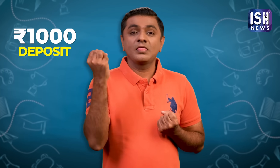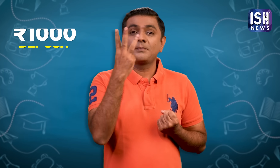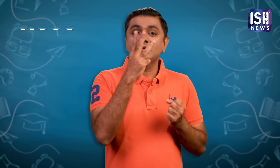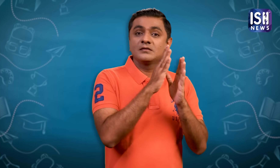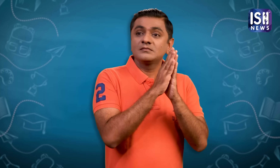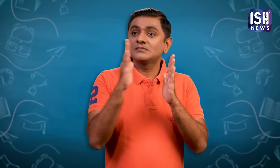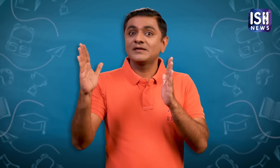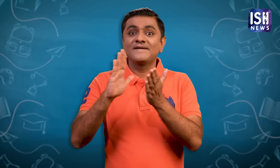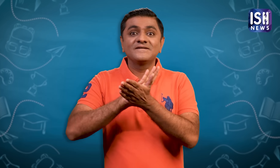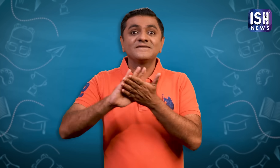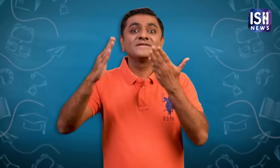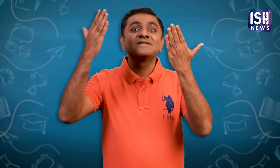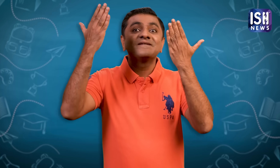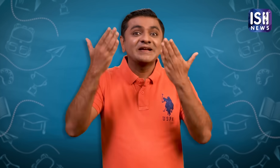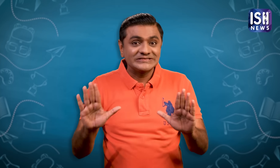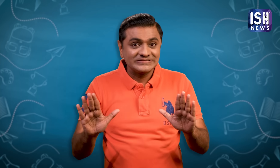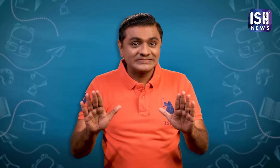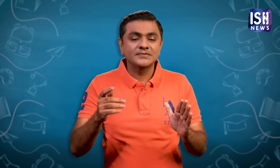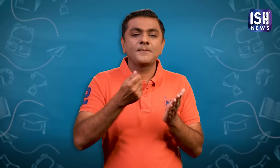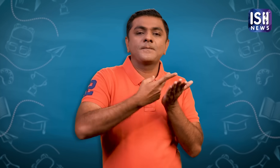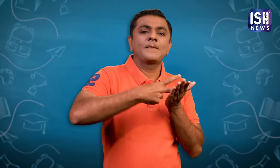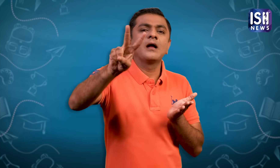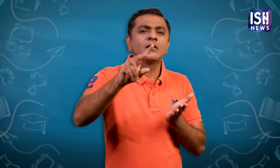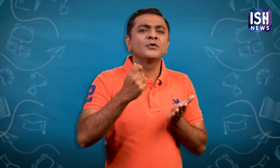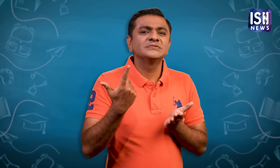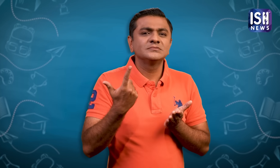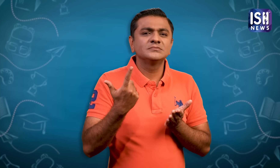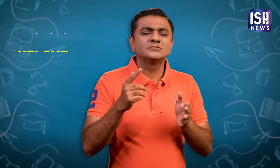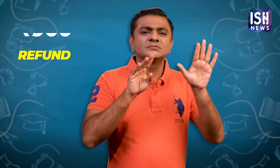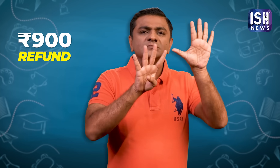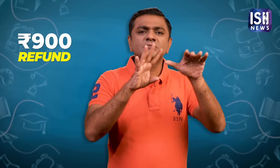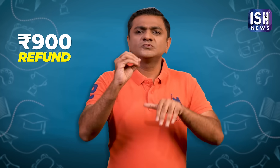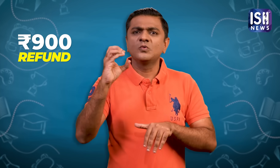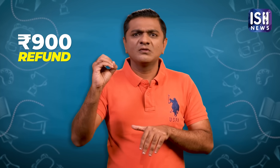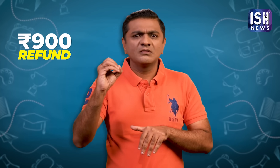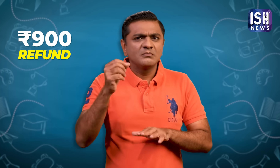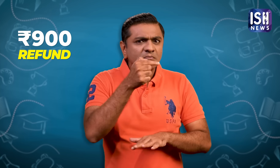After completing 3 months of the course, the money will be refunded. Rs. 900 will be refunded.